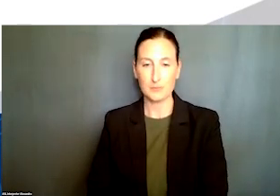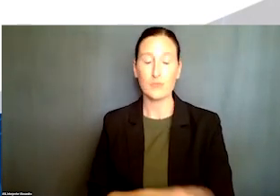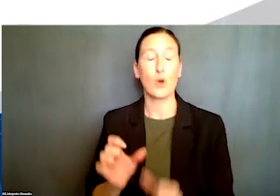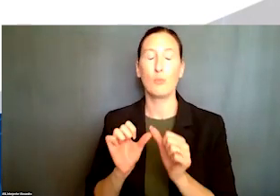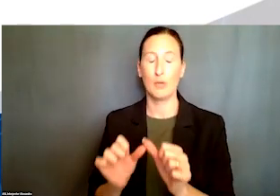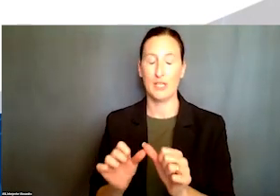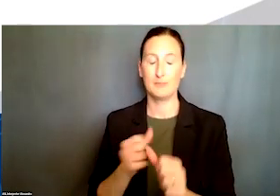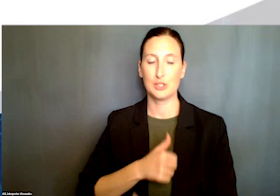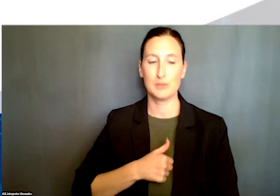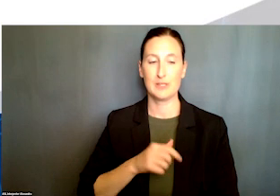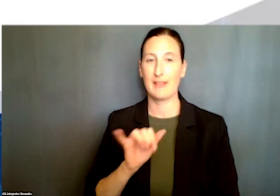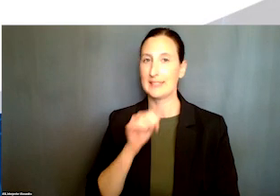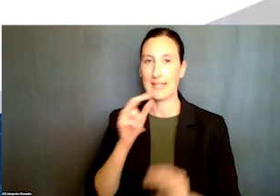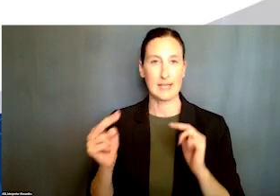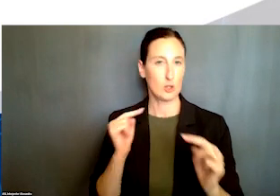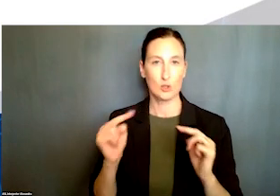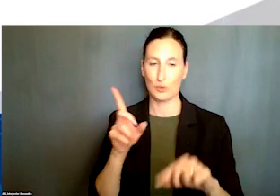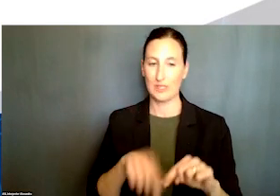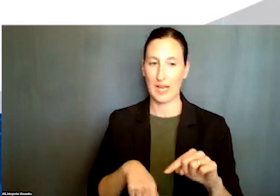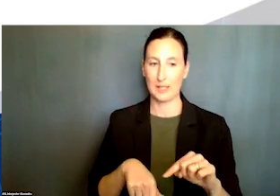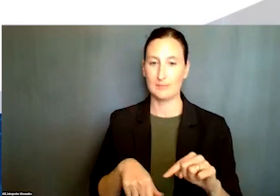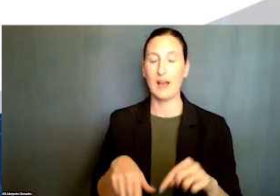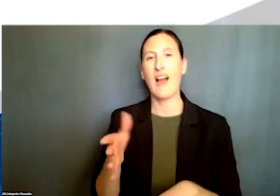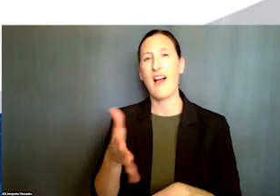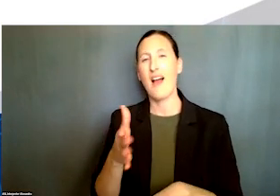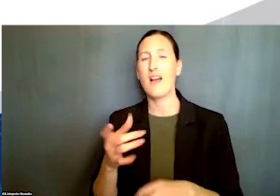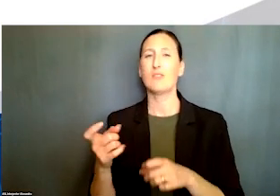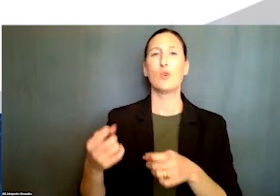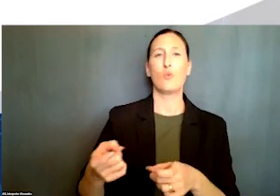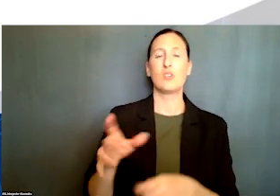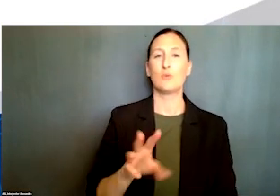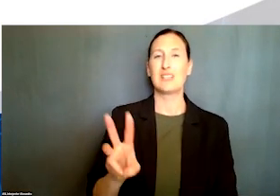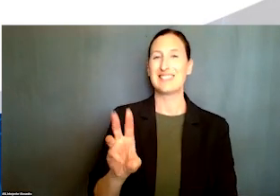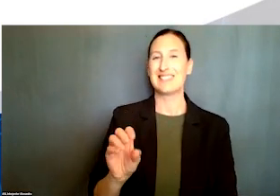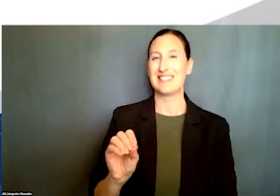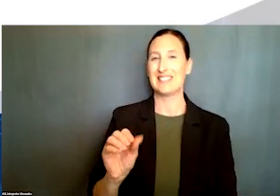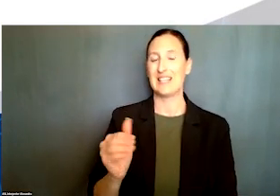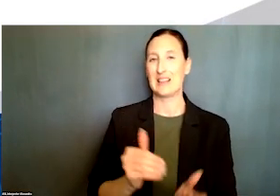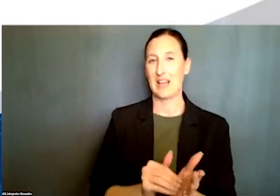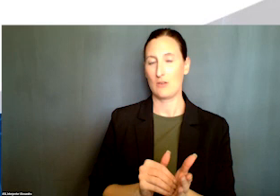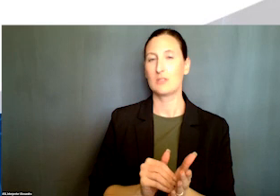The average award is about 60K a year. Those are supplements. You have to have